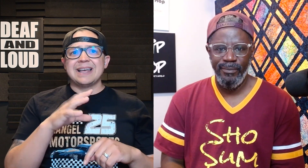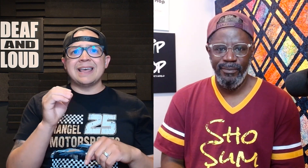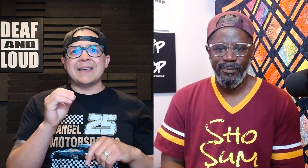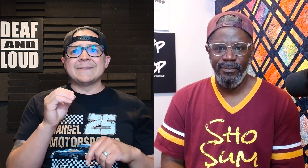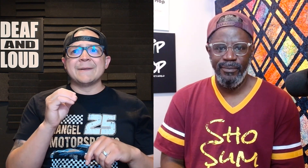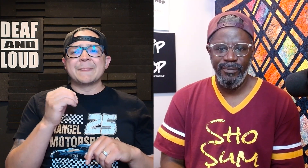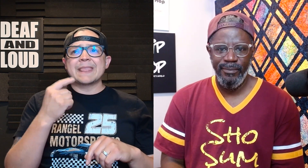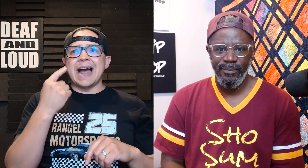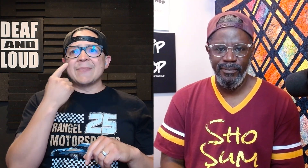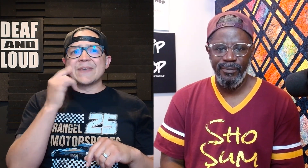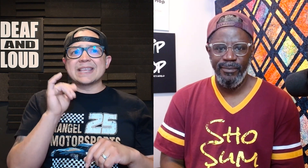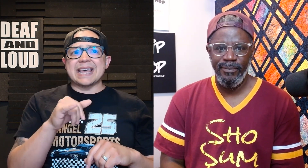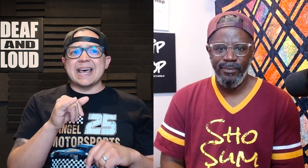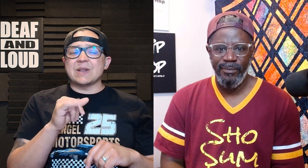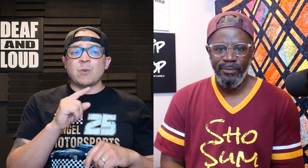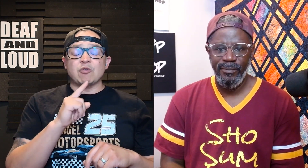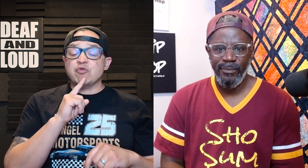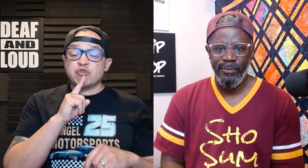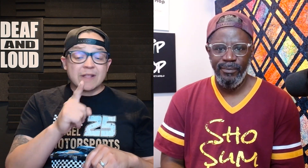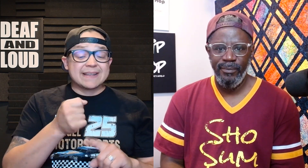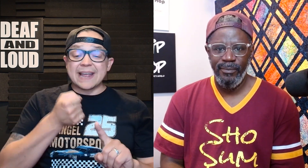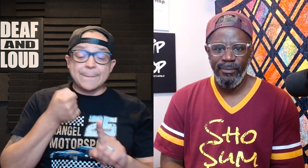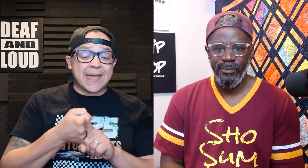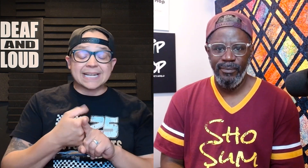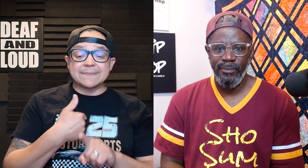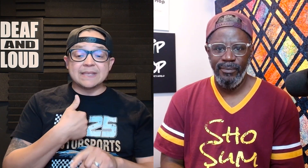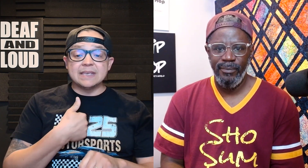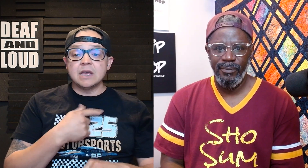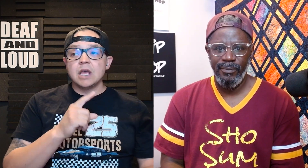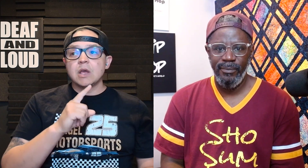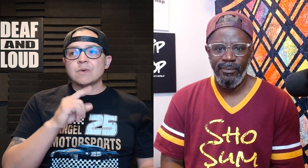And I think that what really impacted me was